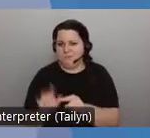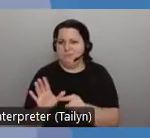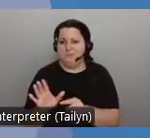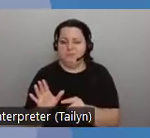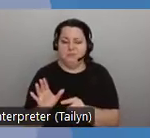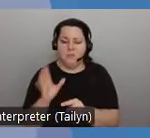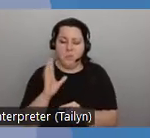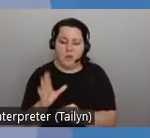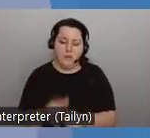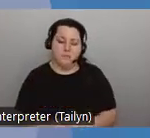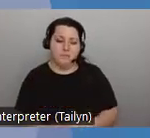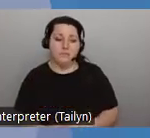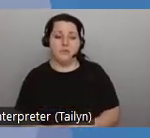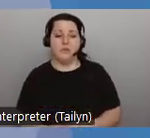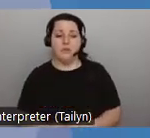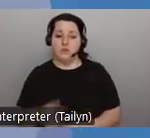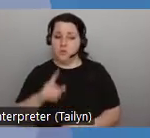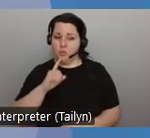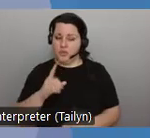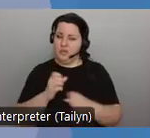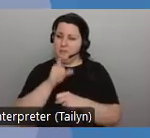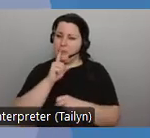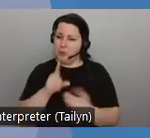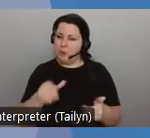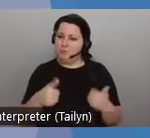control software will tell users this is a graphic or this is a button or this is a heading, so we don't need to tell